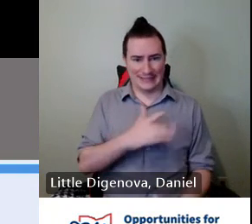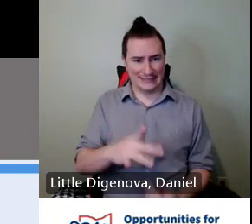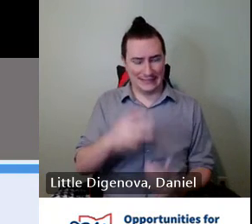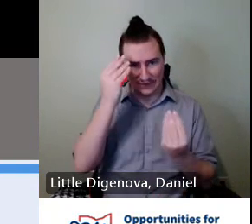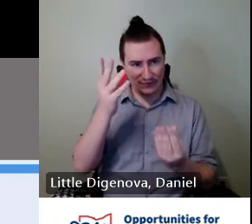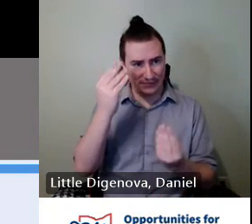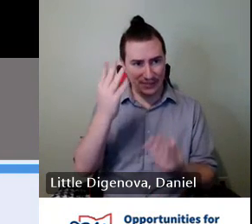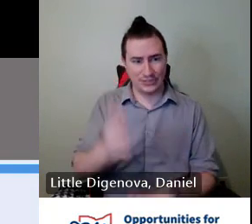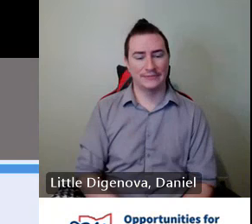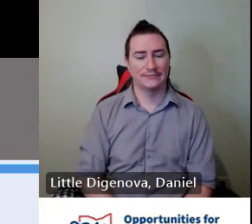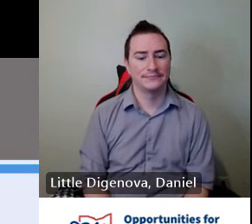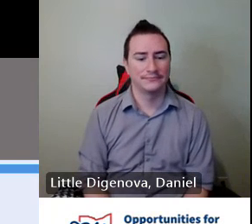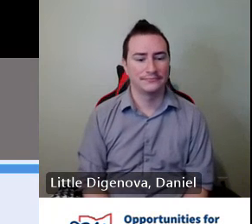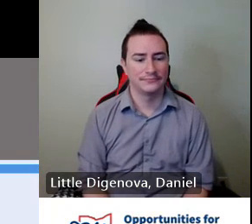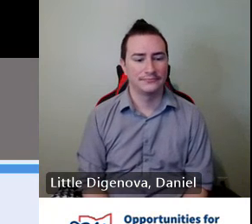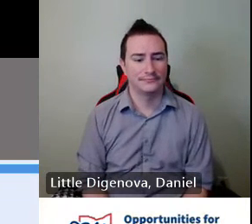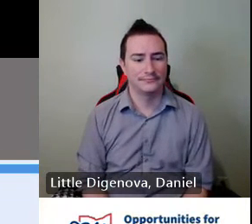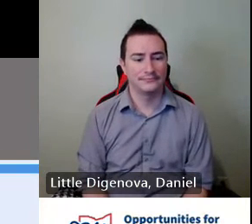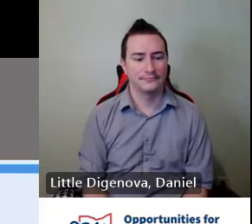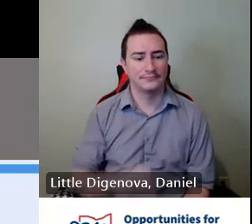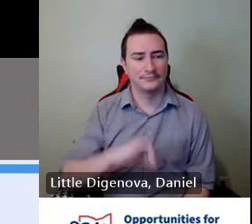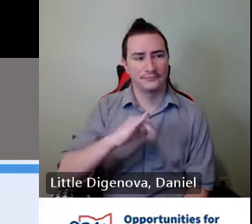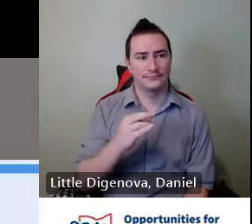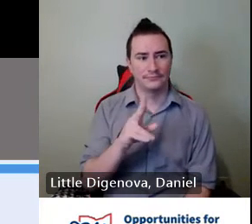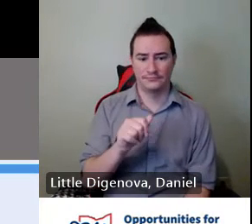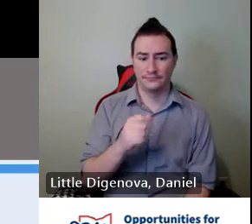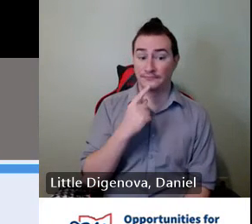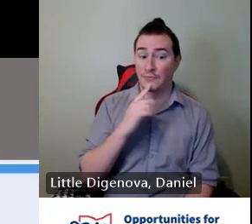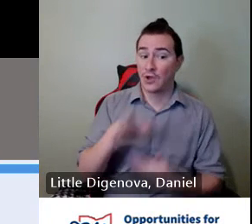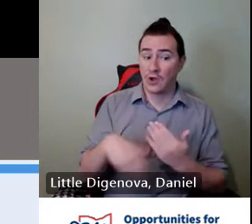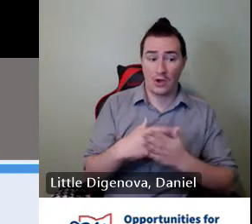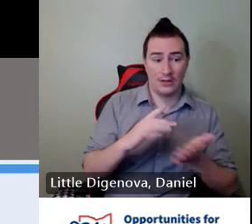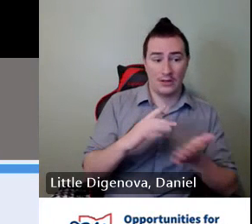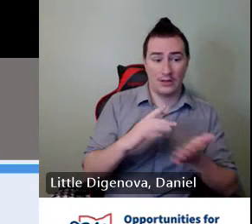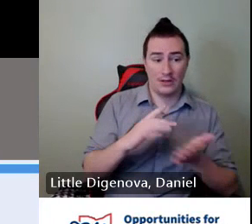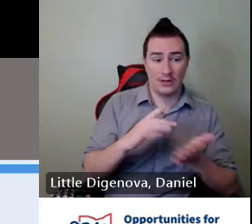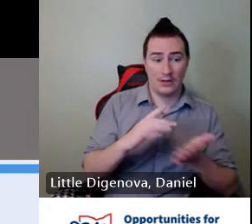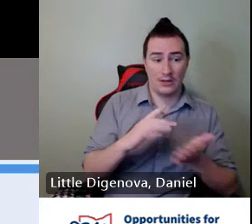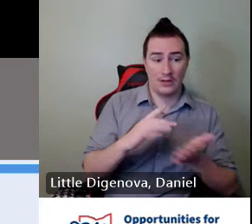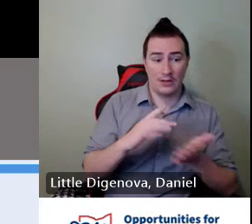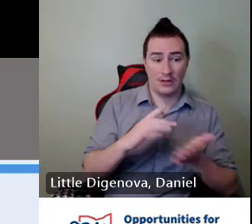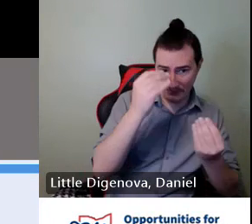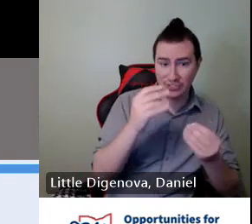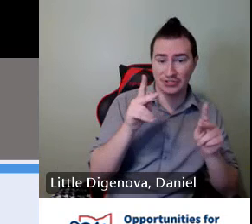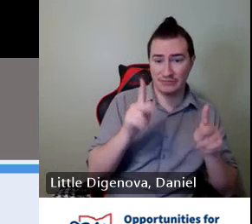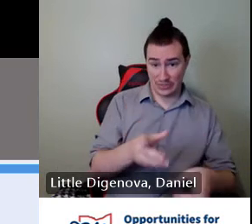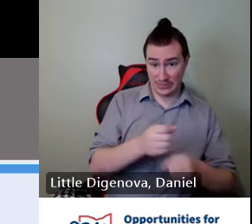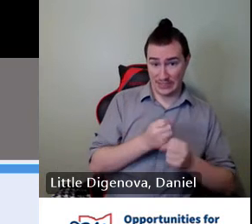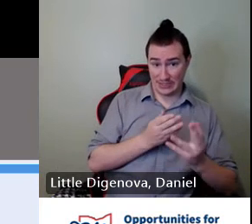Julia: All the medical and personal information an employer obtains through the disclosure of a disability and navigating the